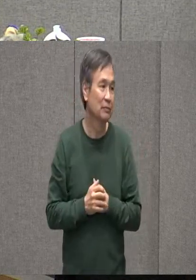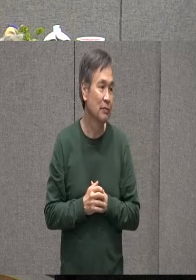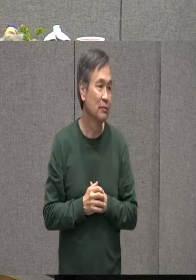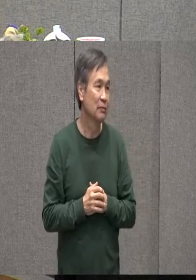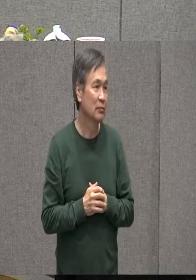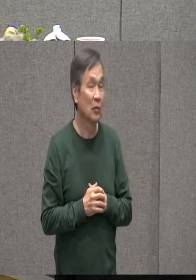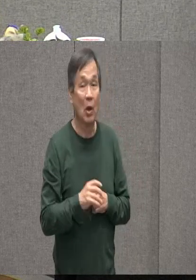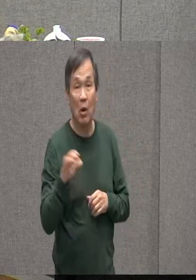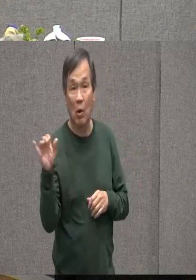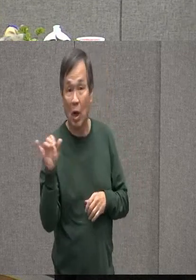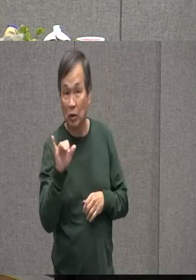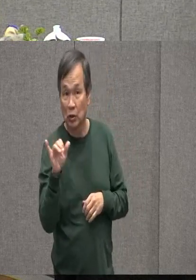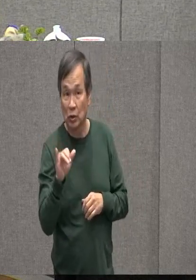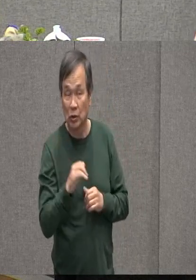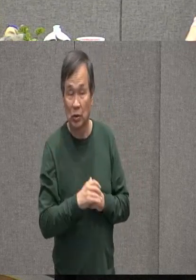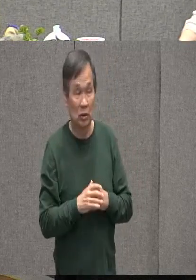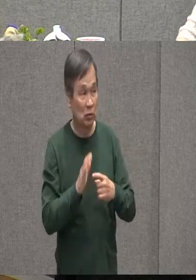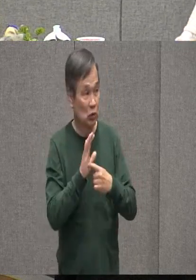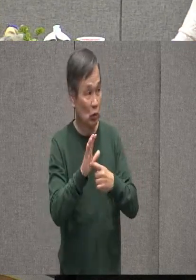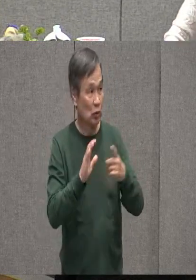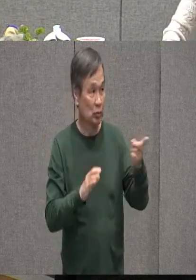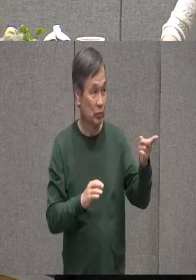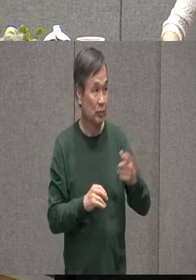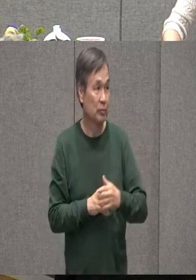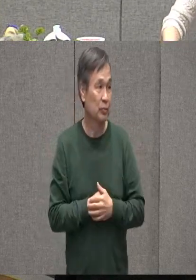Also, here's something pretty cool.